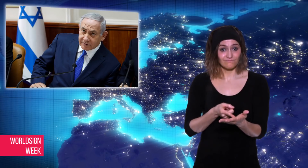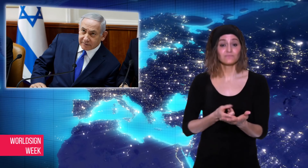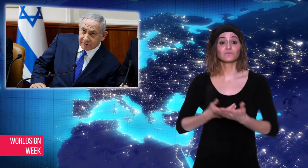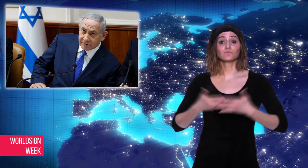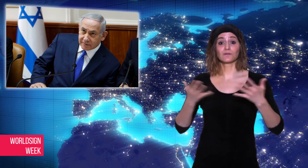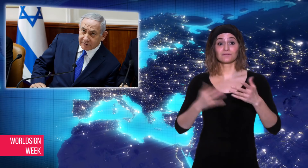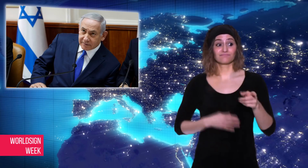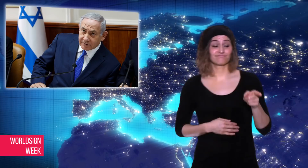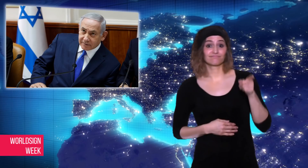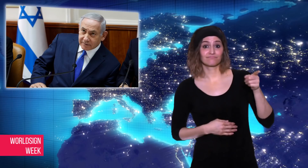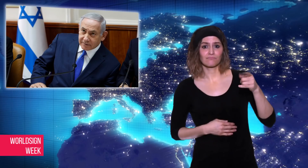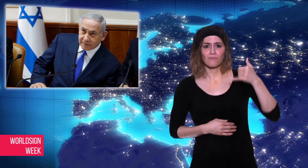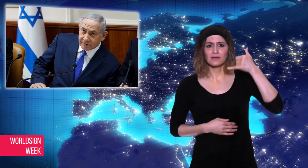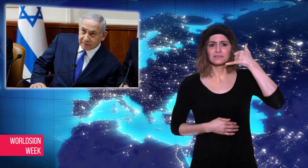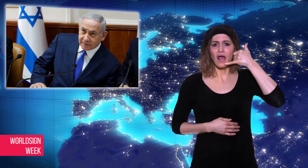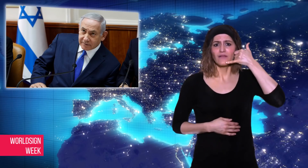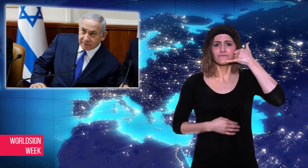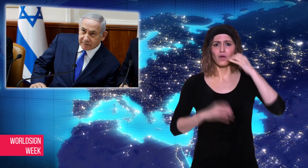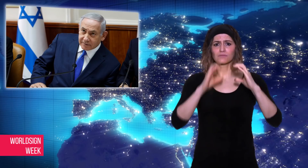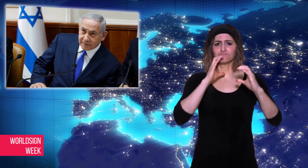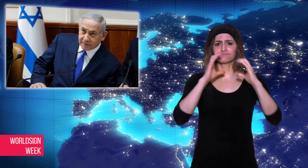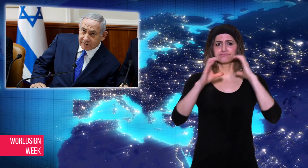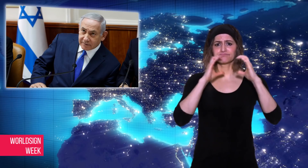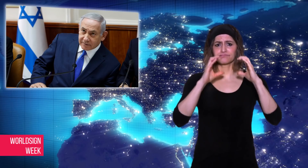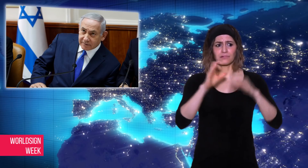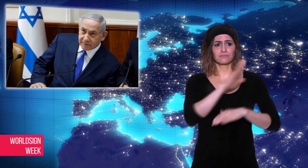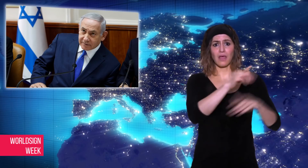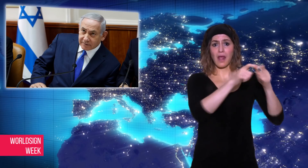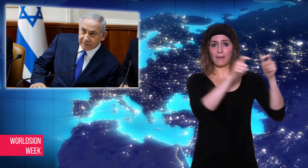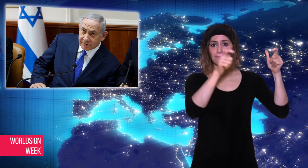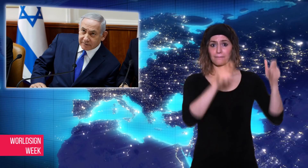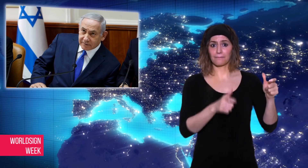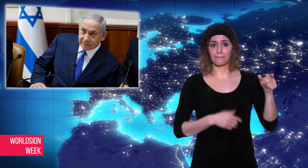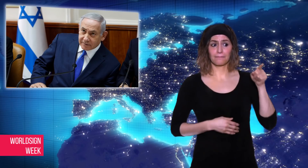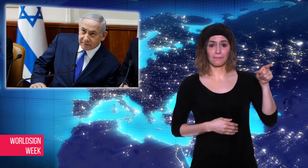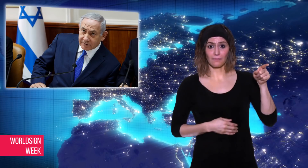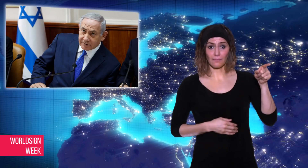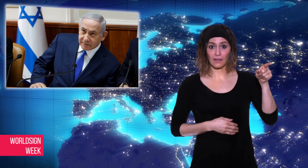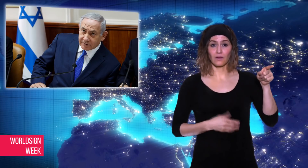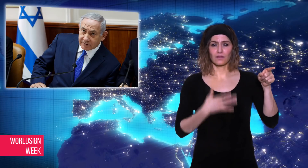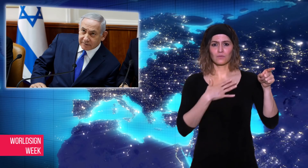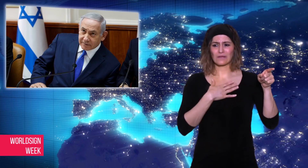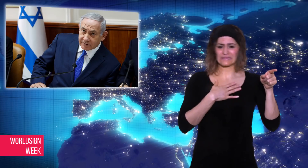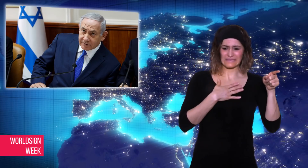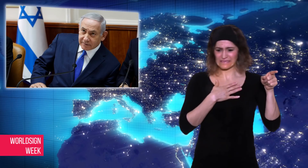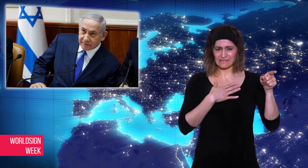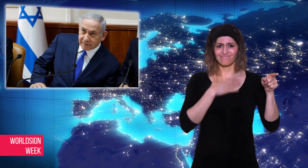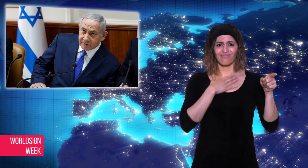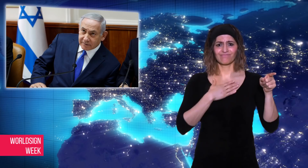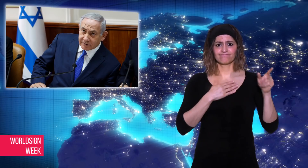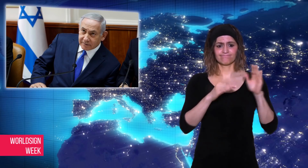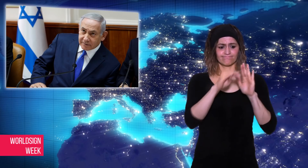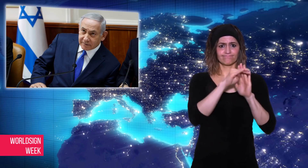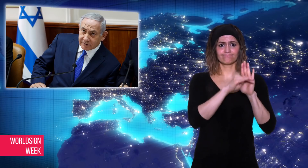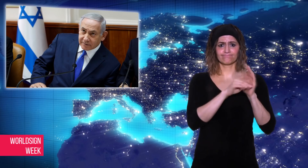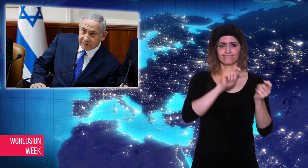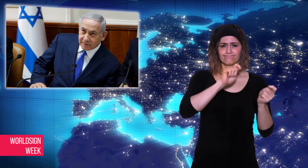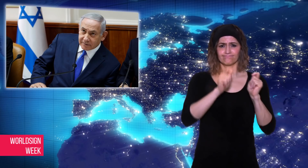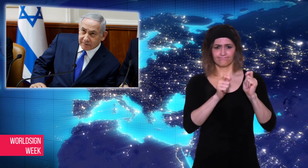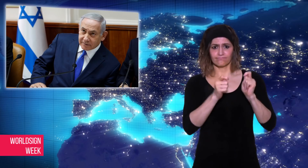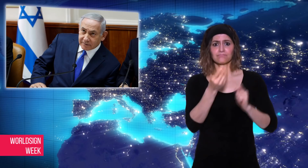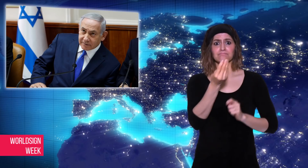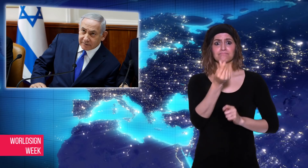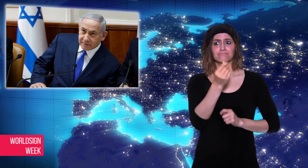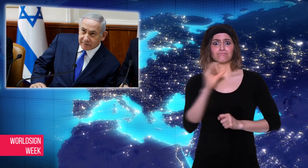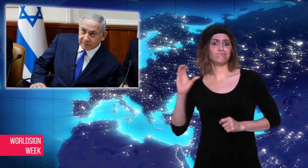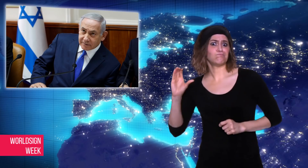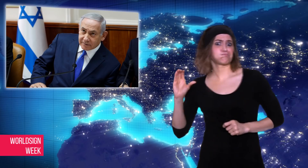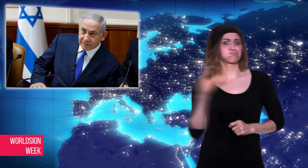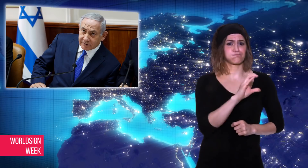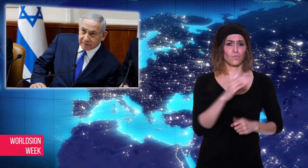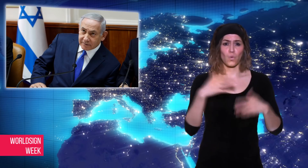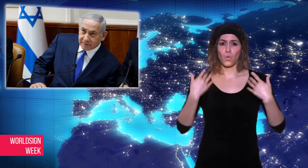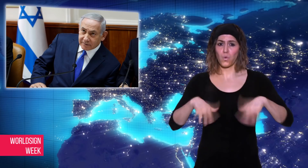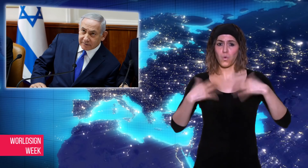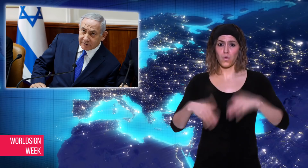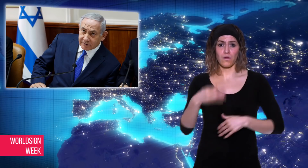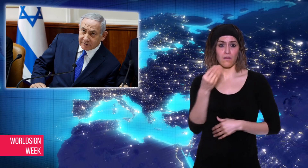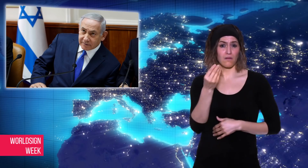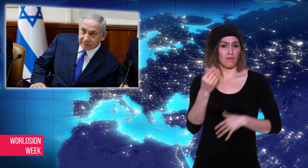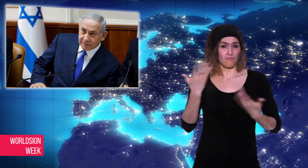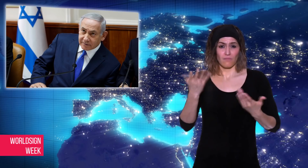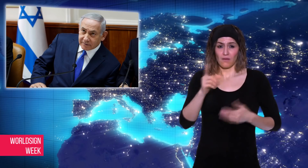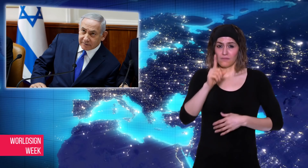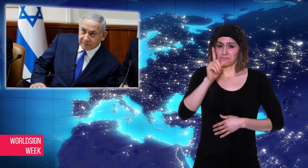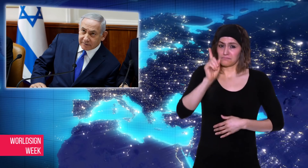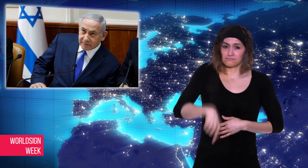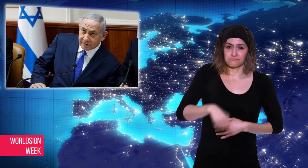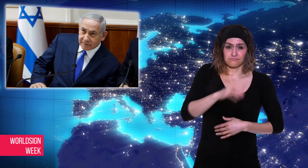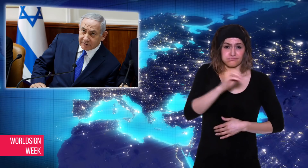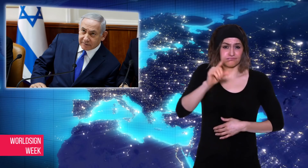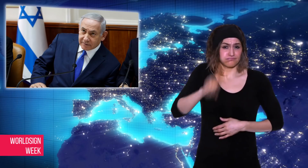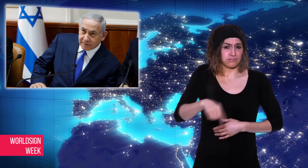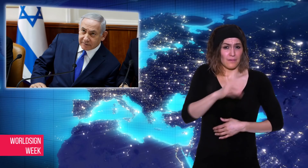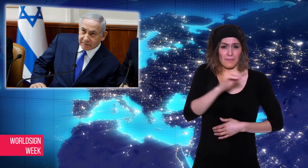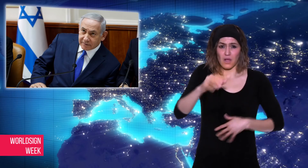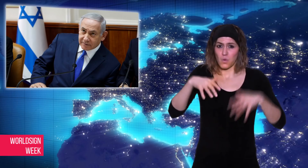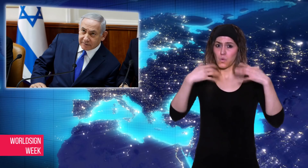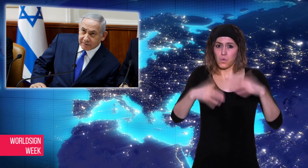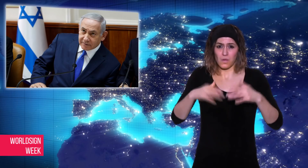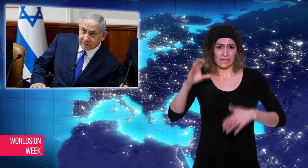the “Case 4,000” police investigation which found evidence